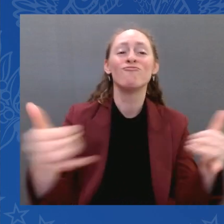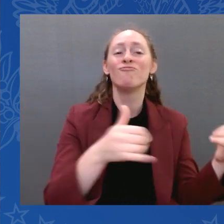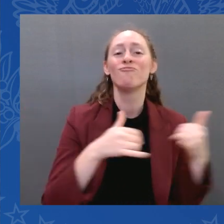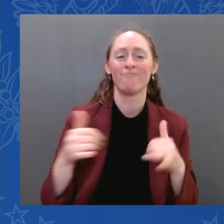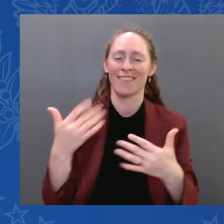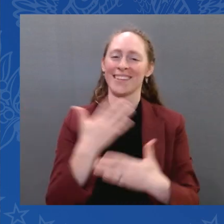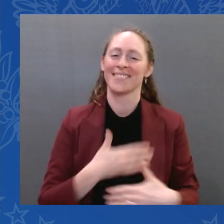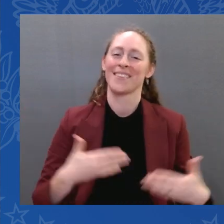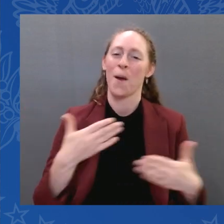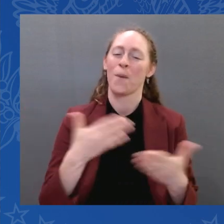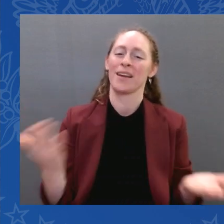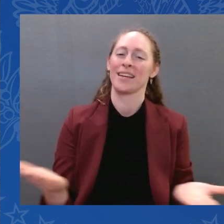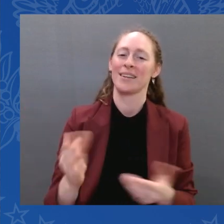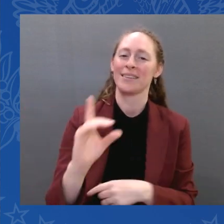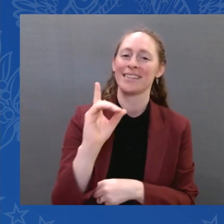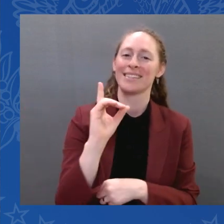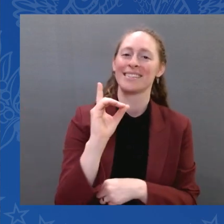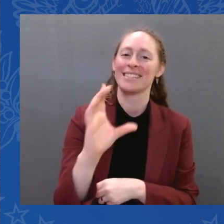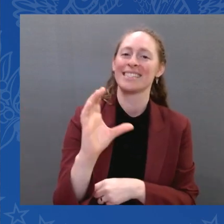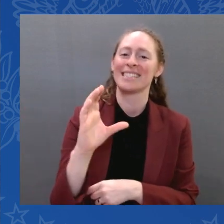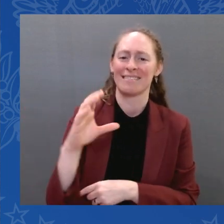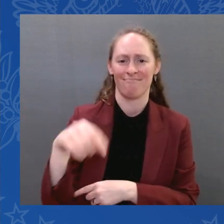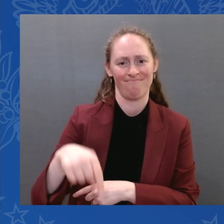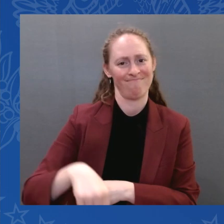It echoes with history and reminds us